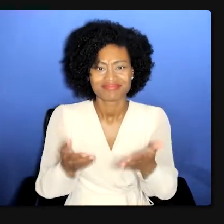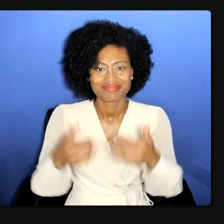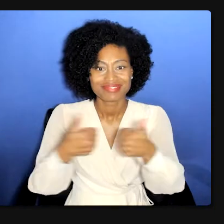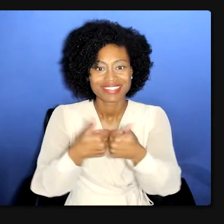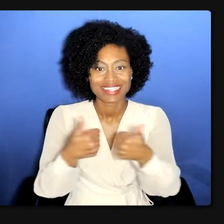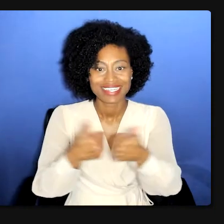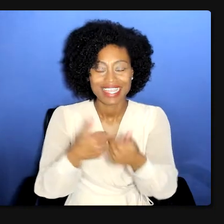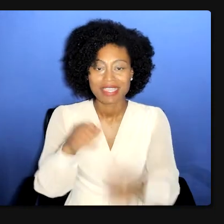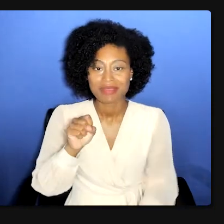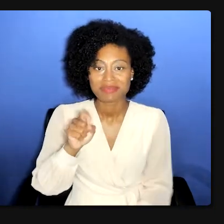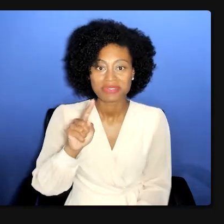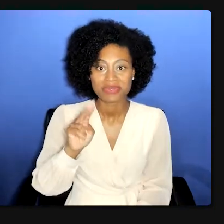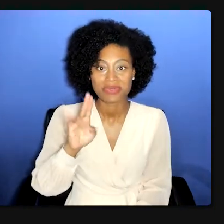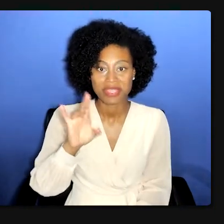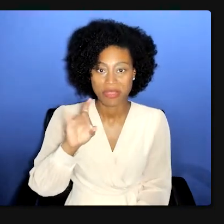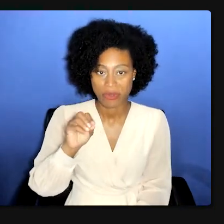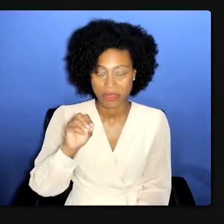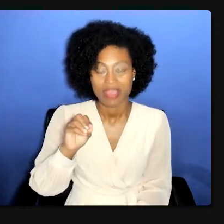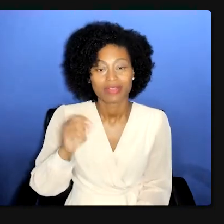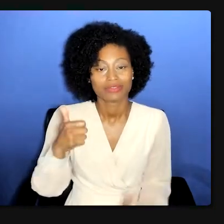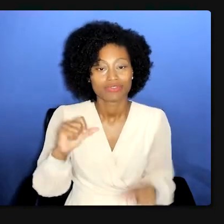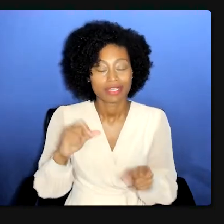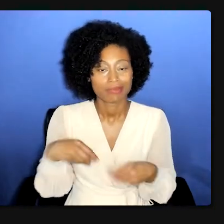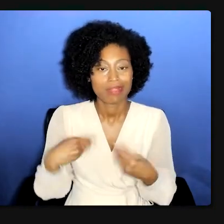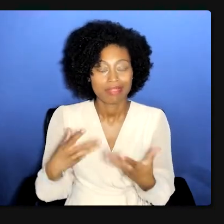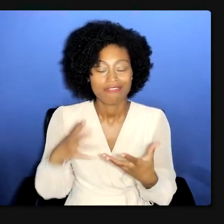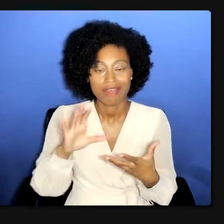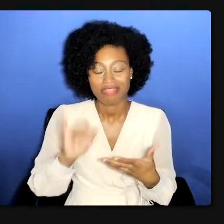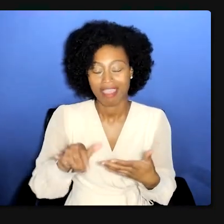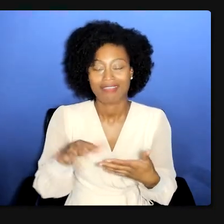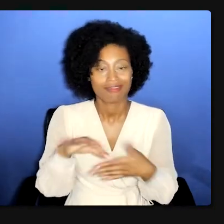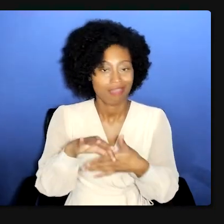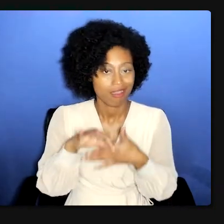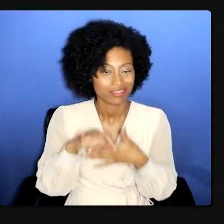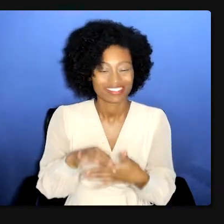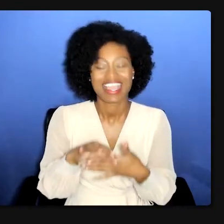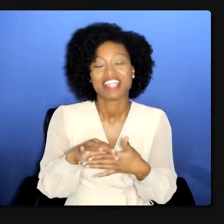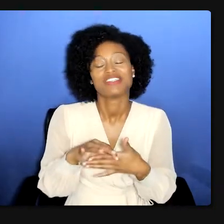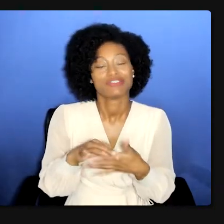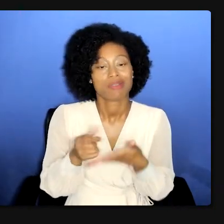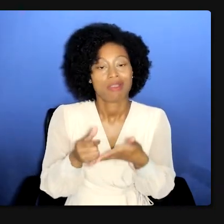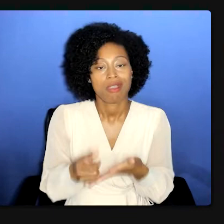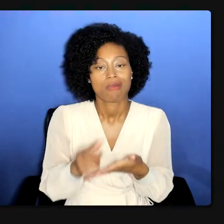As a game studio, you always strive to deliver content which is sticky and makes your player base